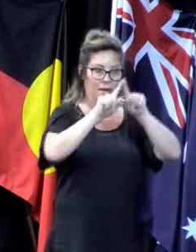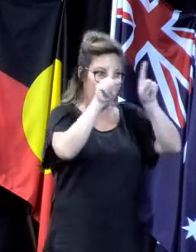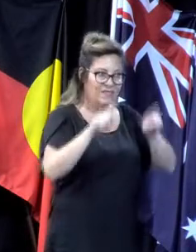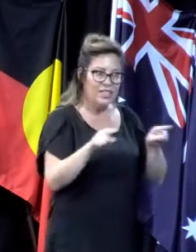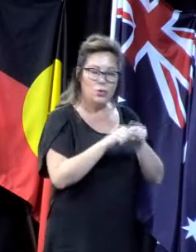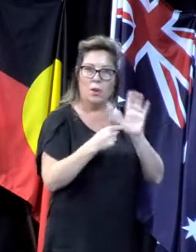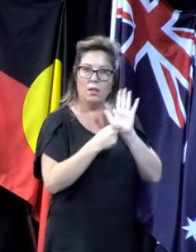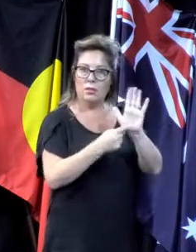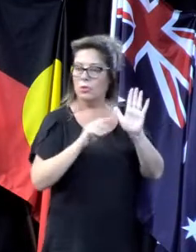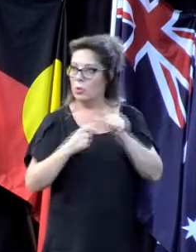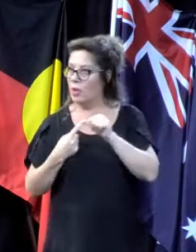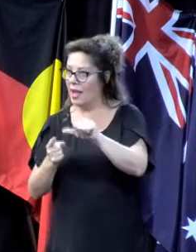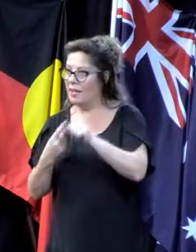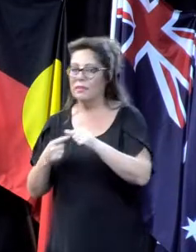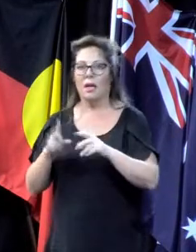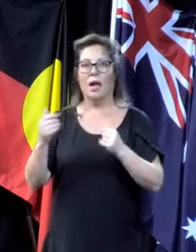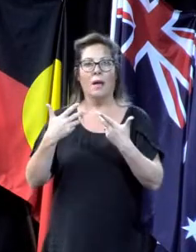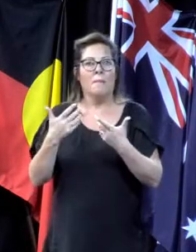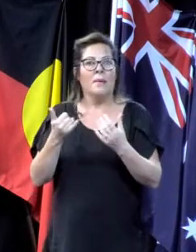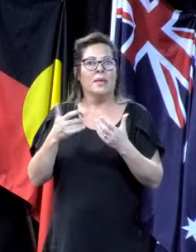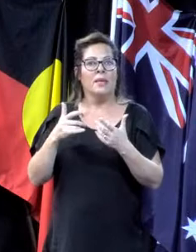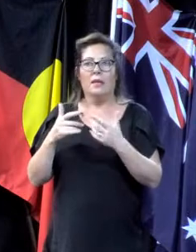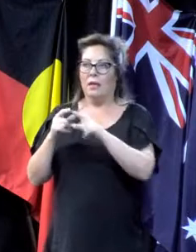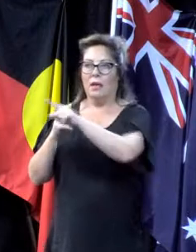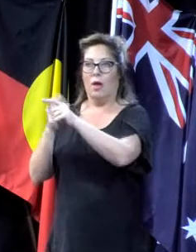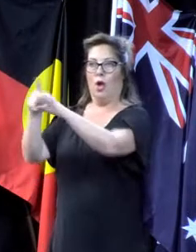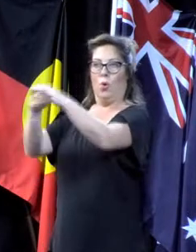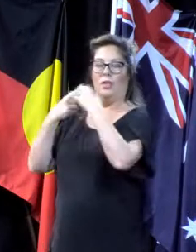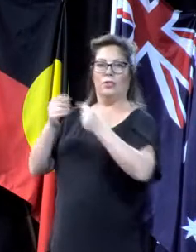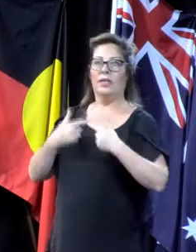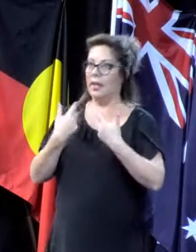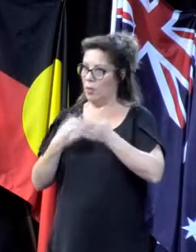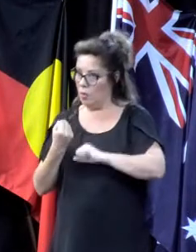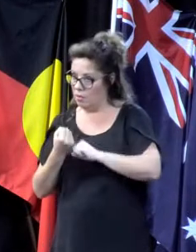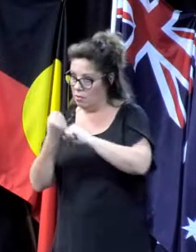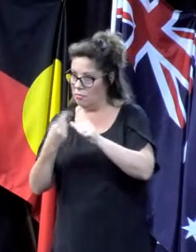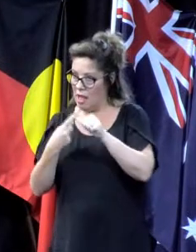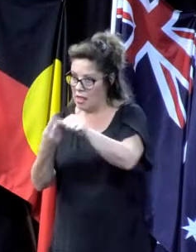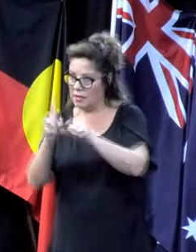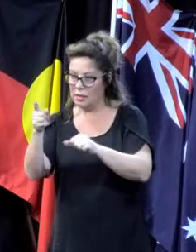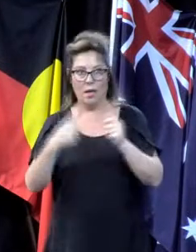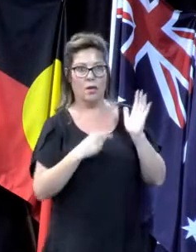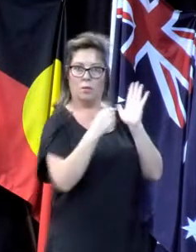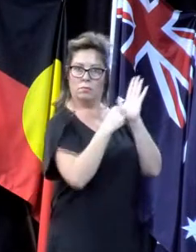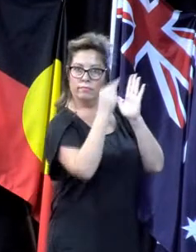of things that he would have observed during that chemical equation supporting his peers to measure out the chemicals.